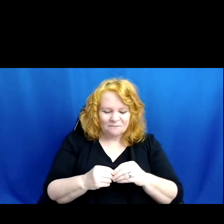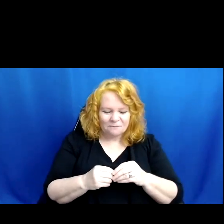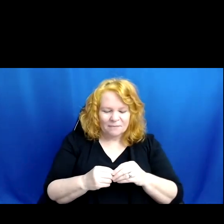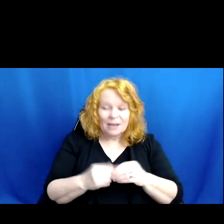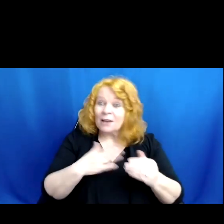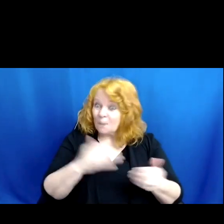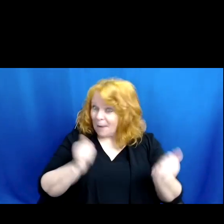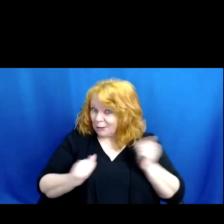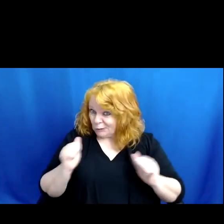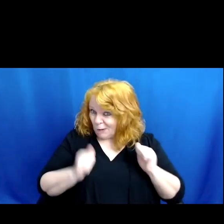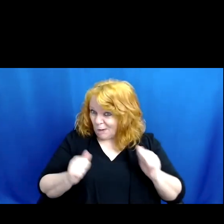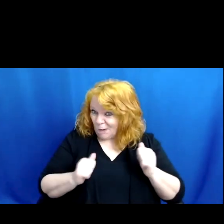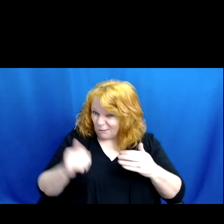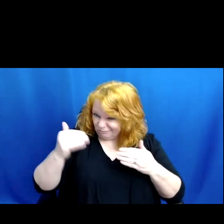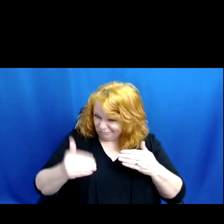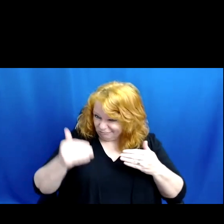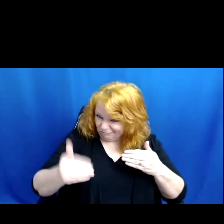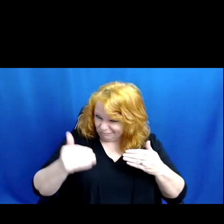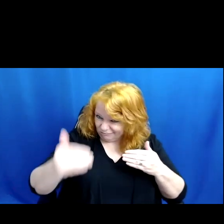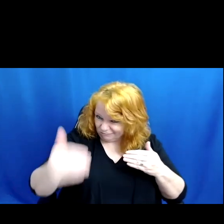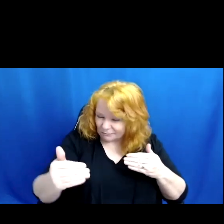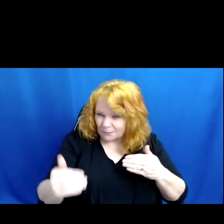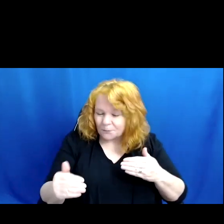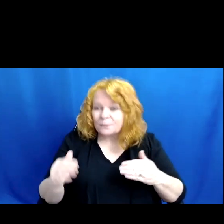I hope that there is something there for everybody.